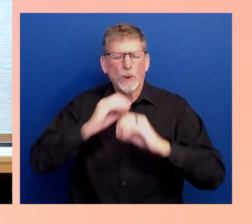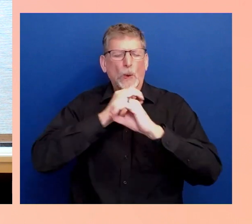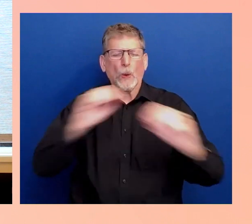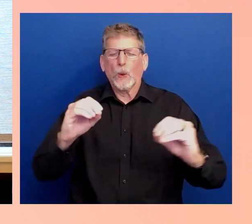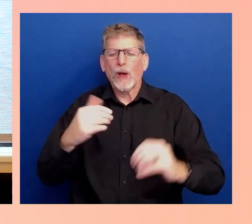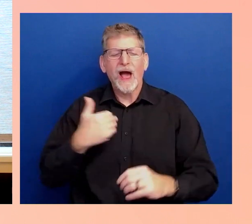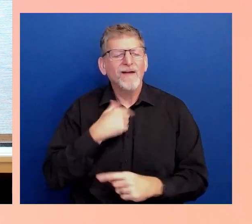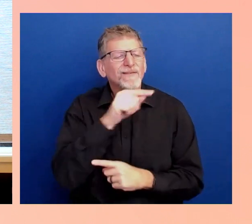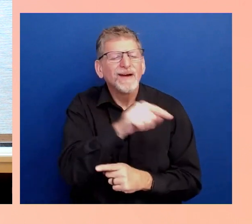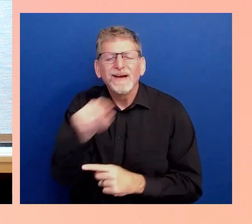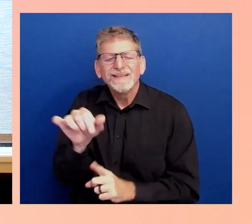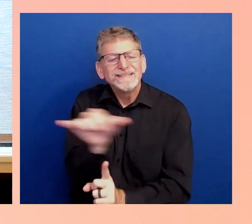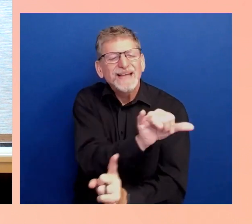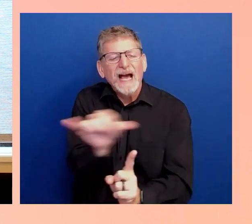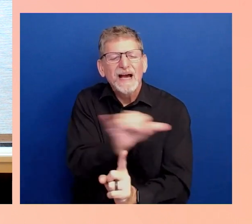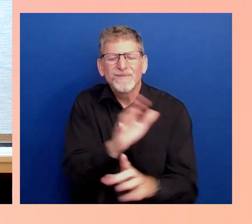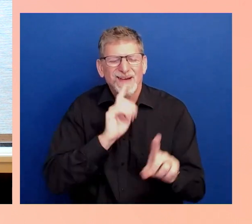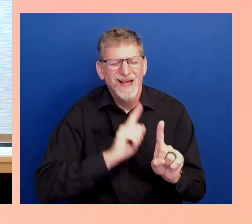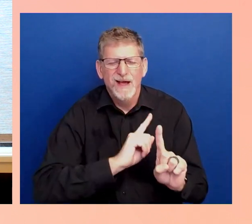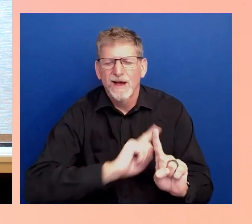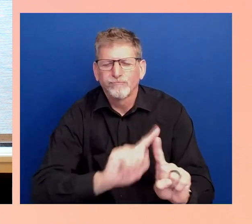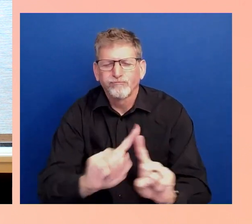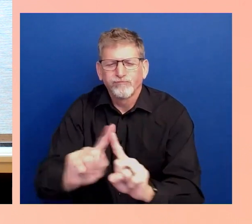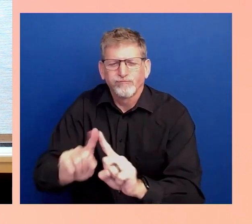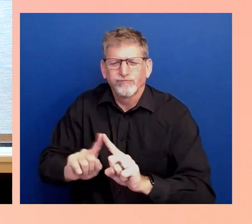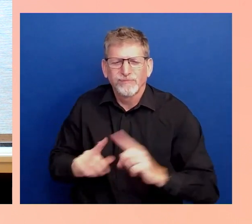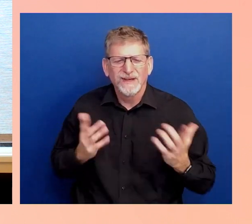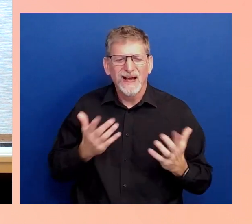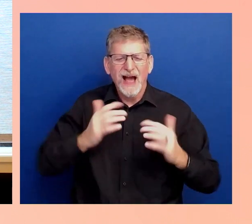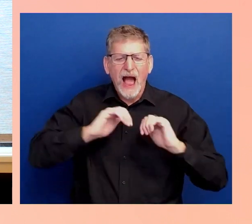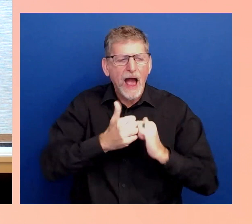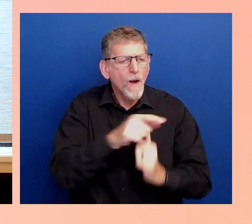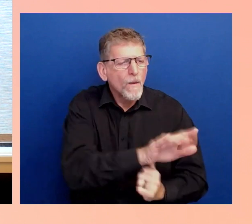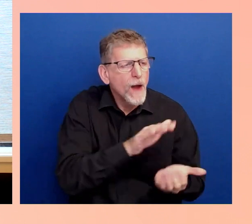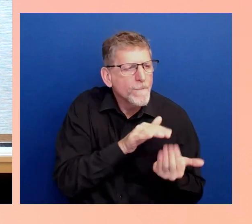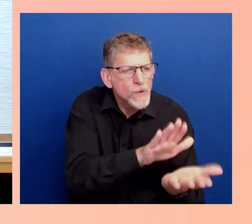and there are other factors that they deal with like race,